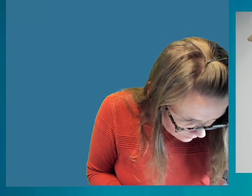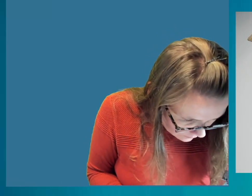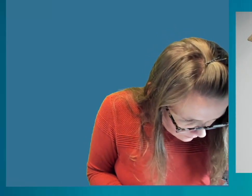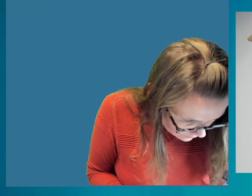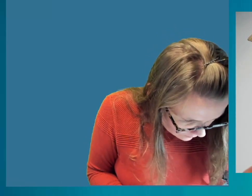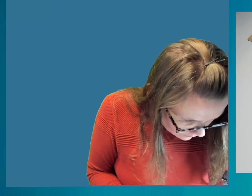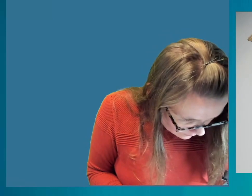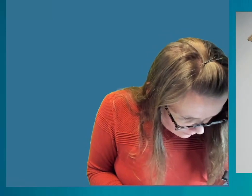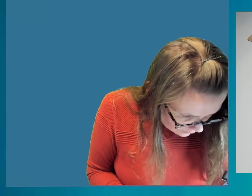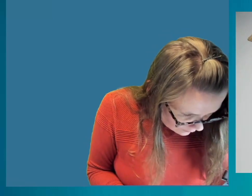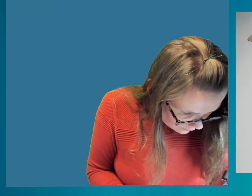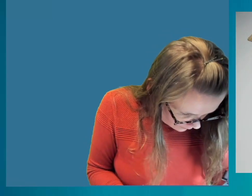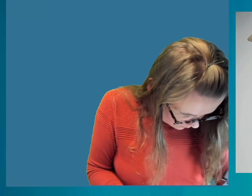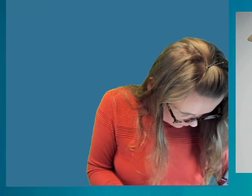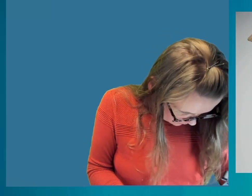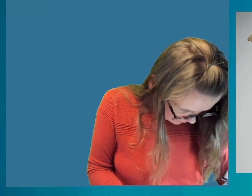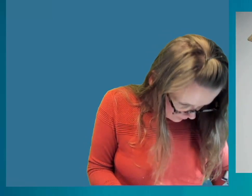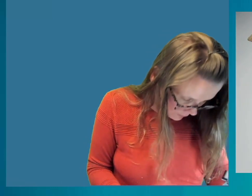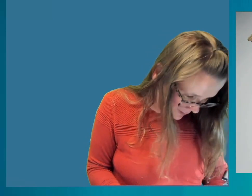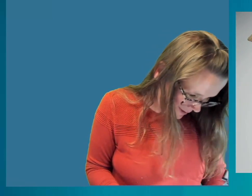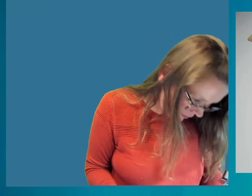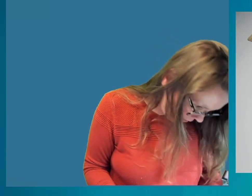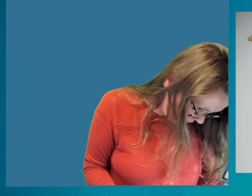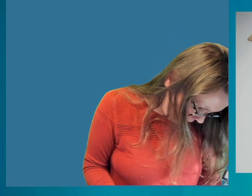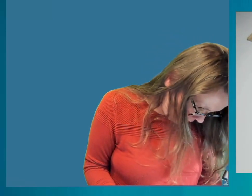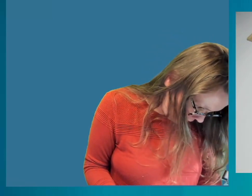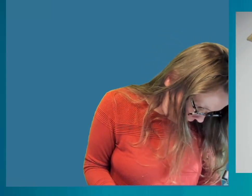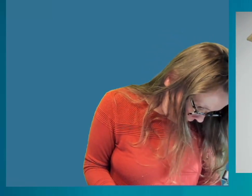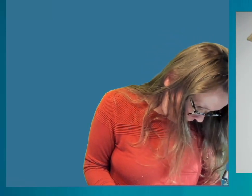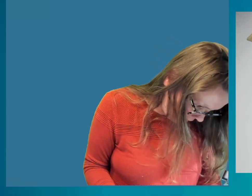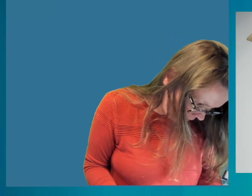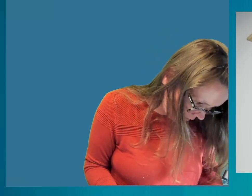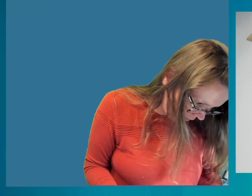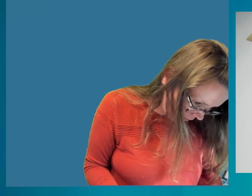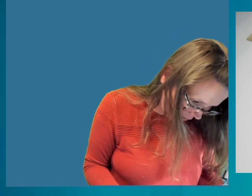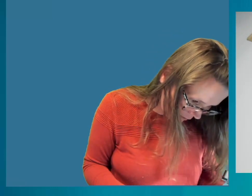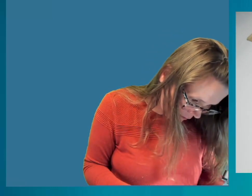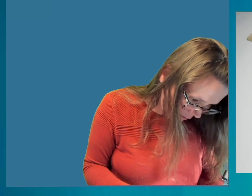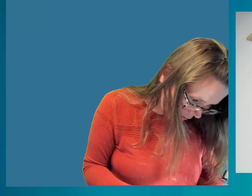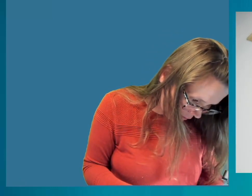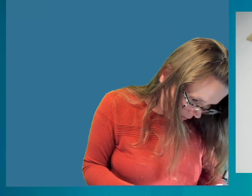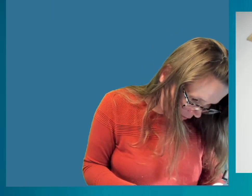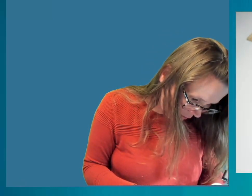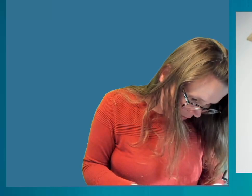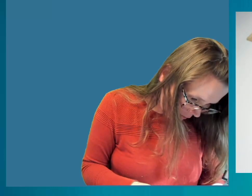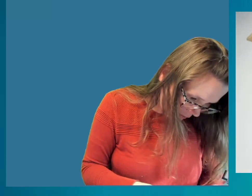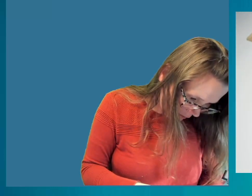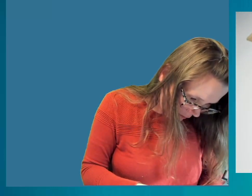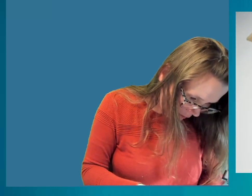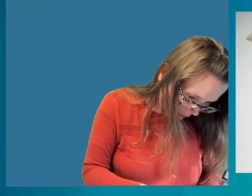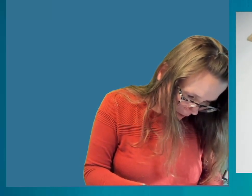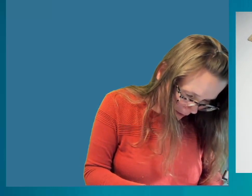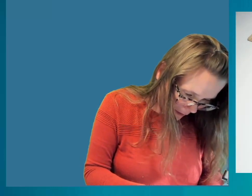bottom, like, actually pressed down. Um, so I get the top lined up side to side and along the top